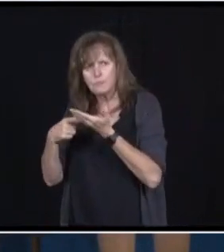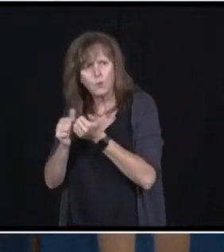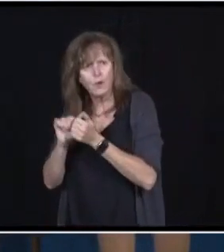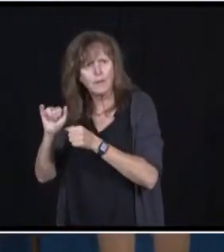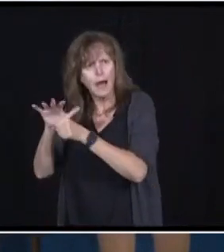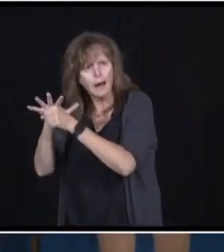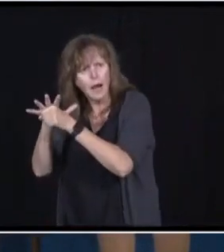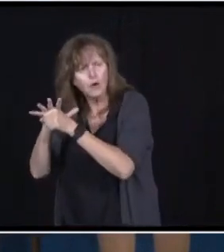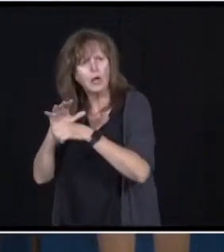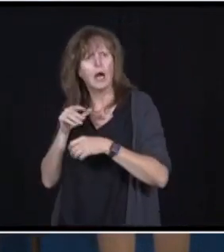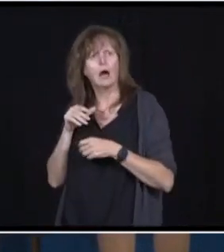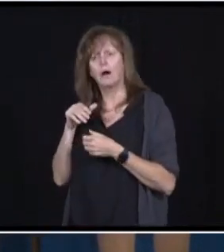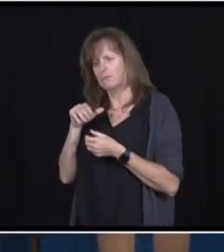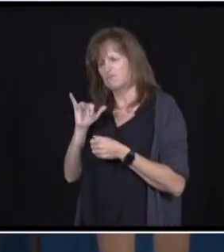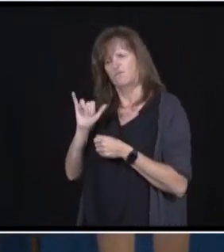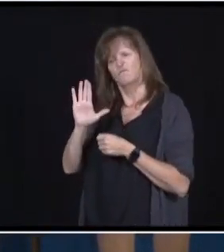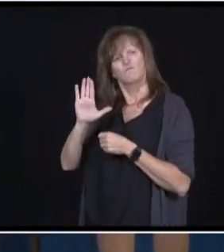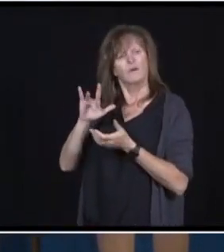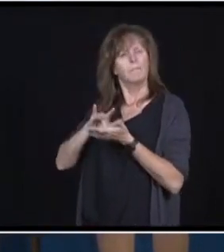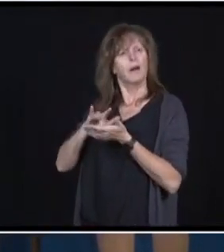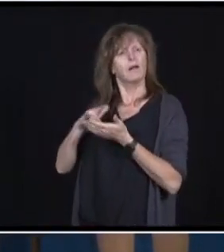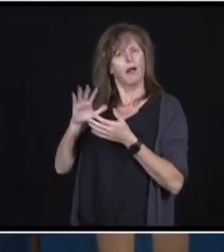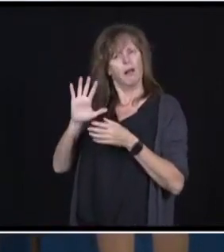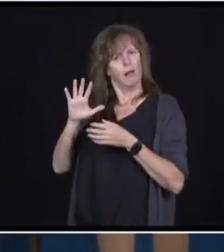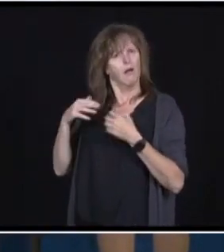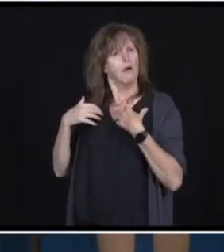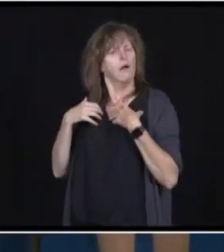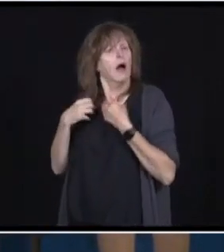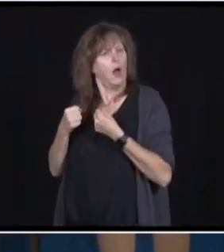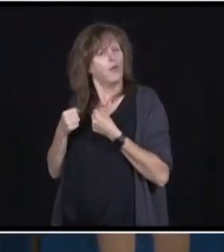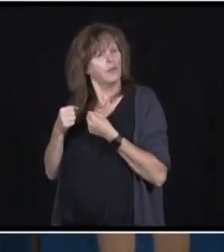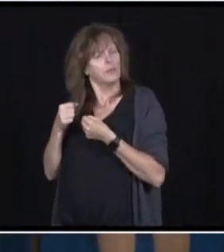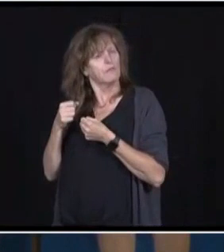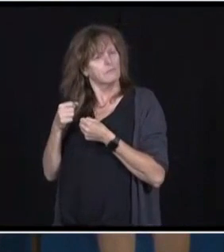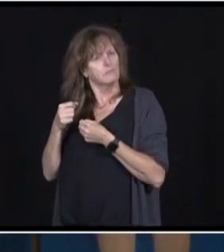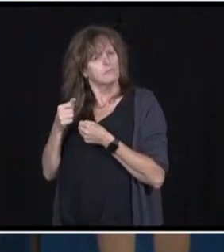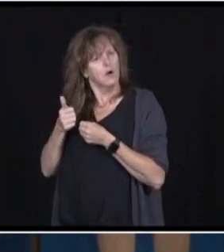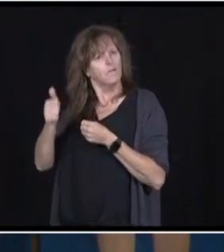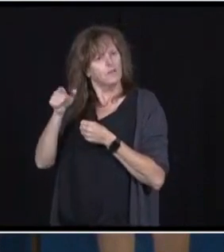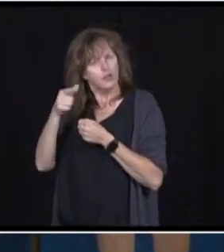? Different methods to understand the metrics. And then having consultation with the local medical